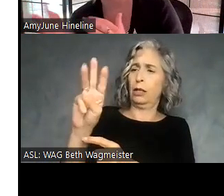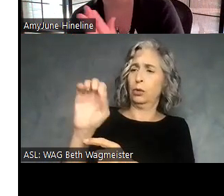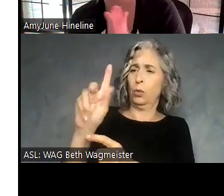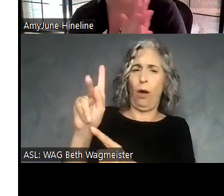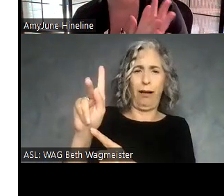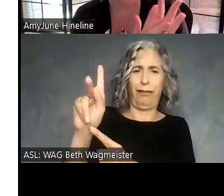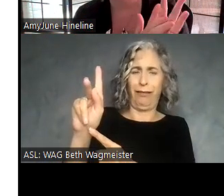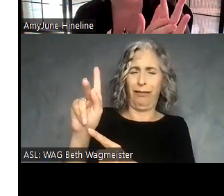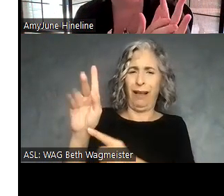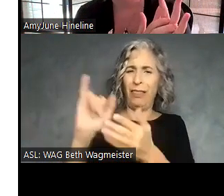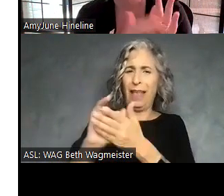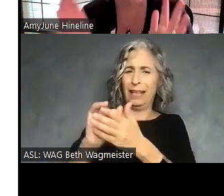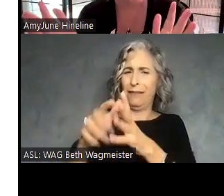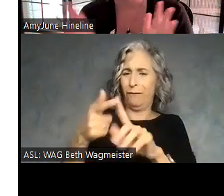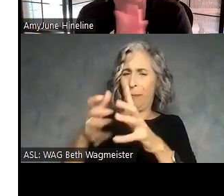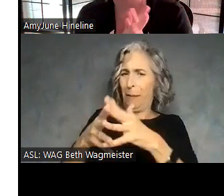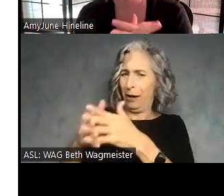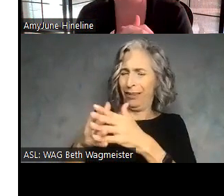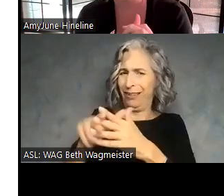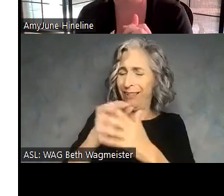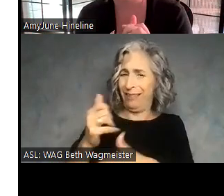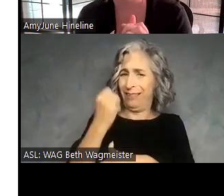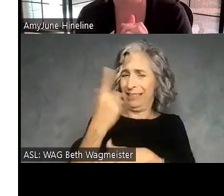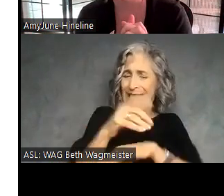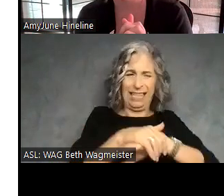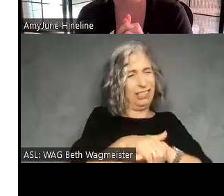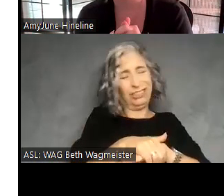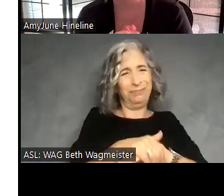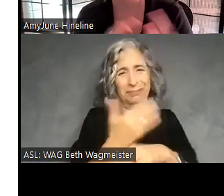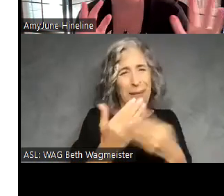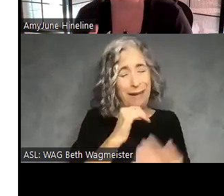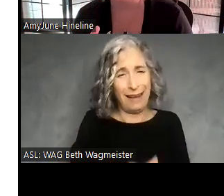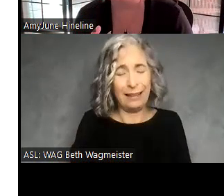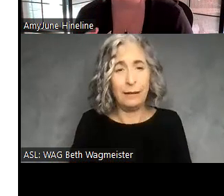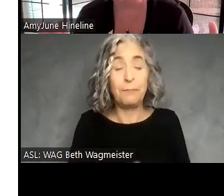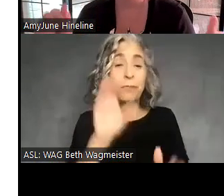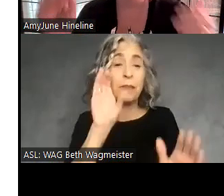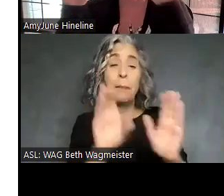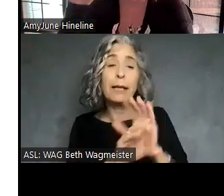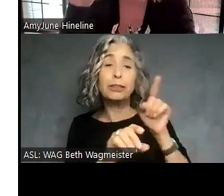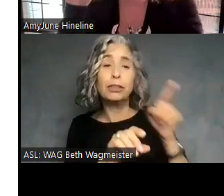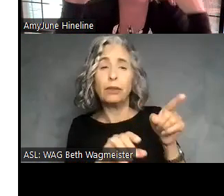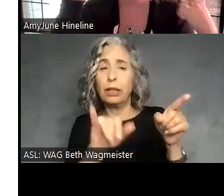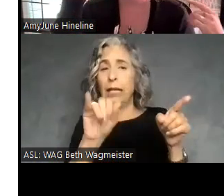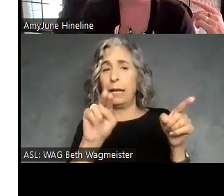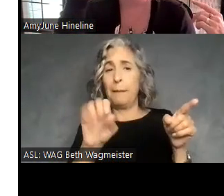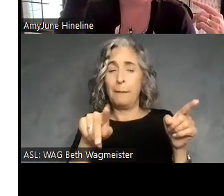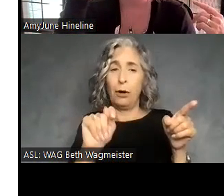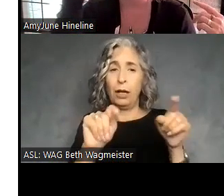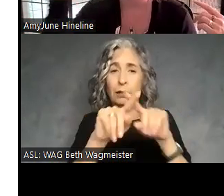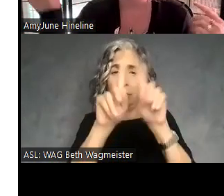don't use CAPTCHAs at all. You know, avoid culturally-specific CAPTCHAs. Avoid requiring